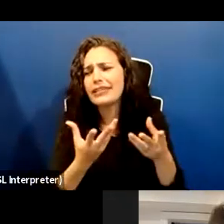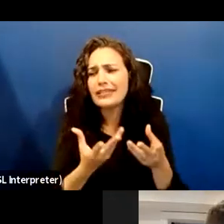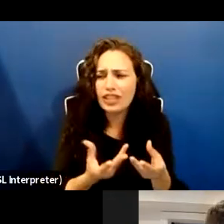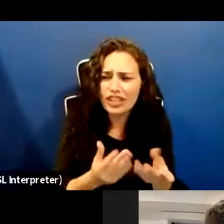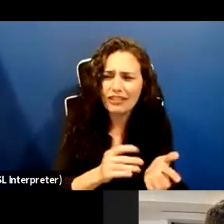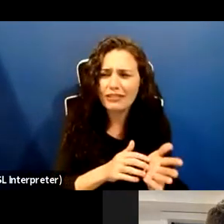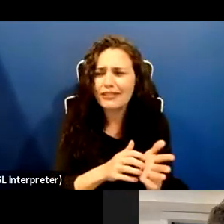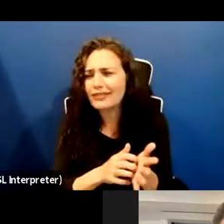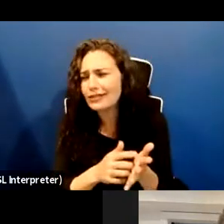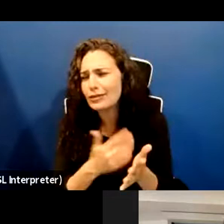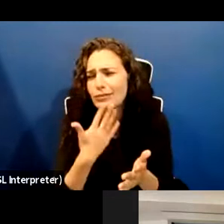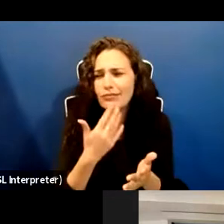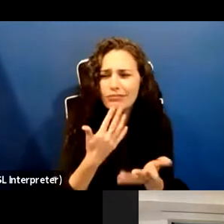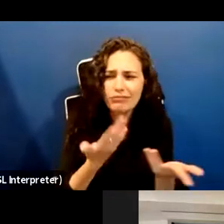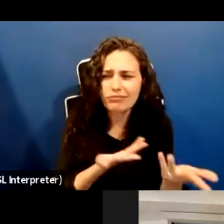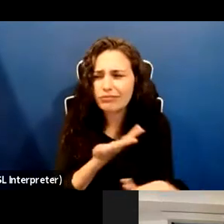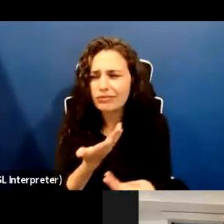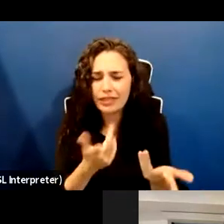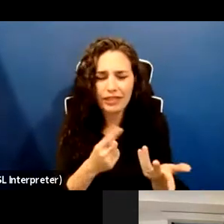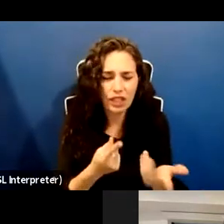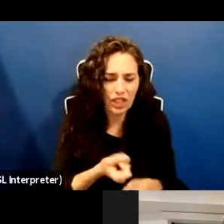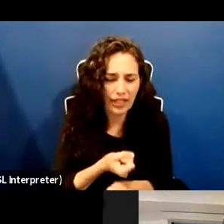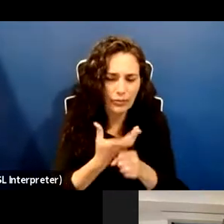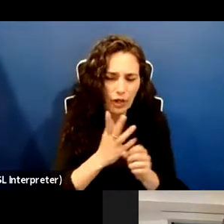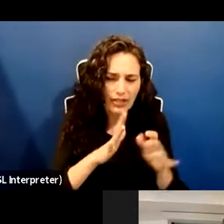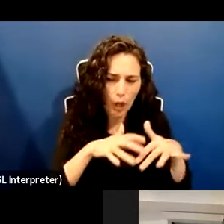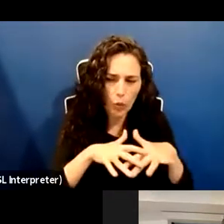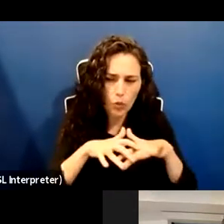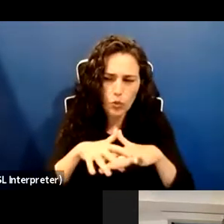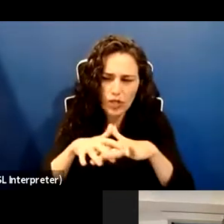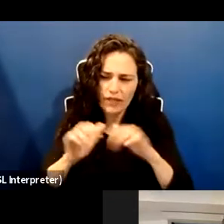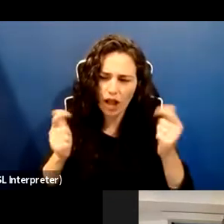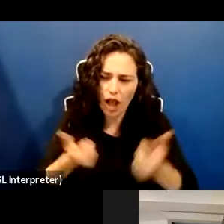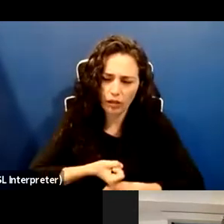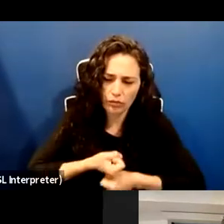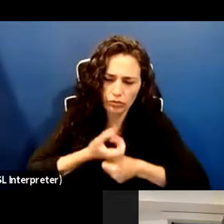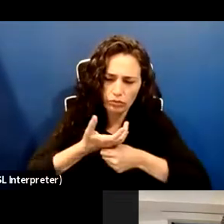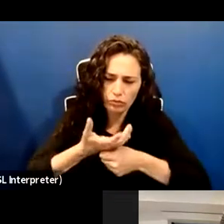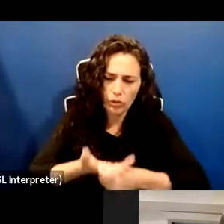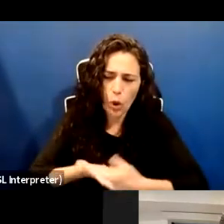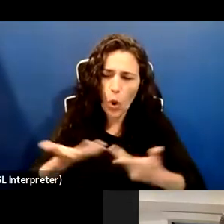you know, the inner weaving of what it means to us as, you know, people who live in New York City